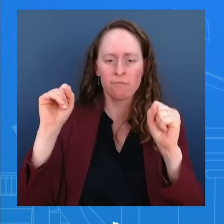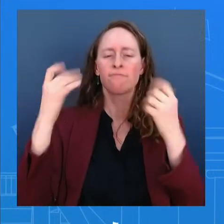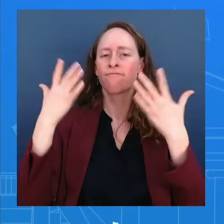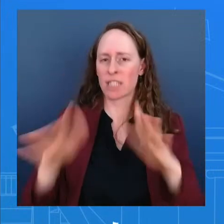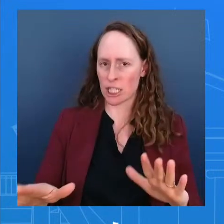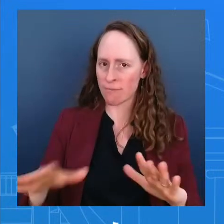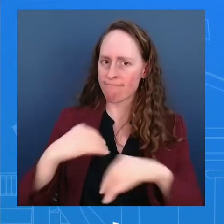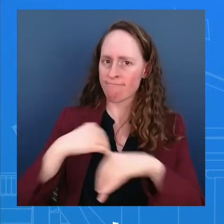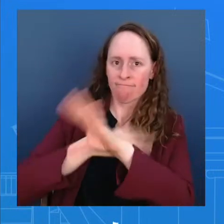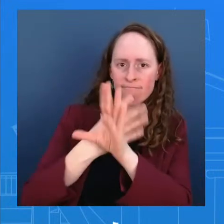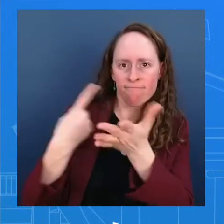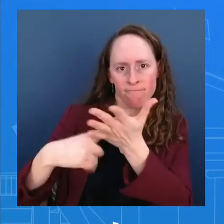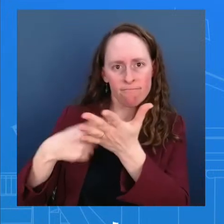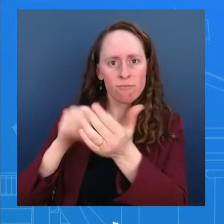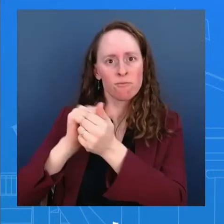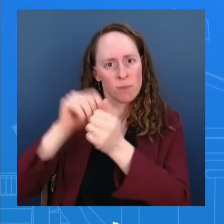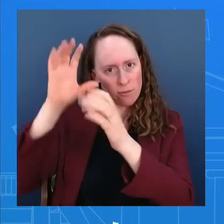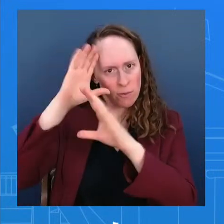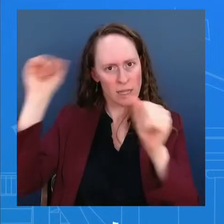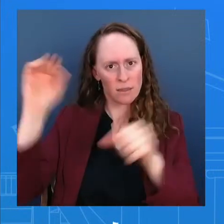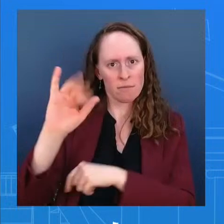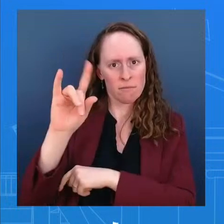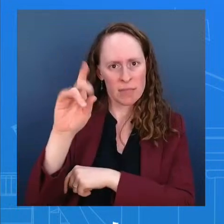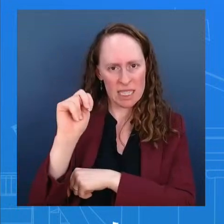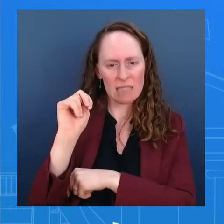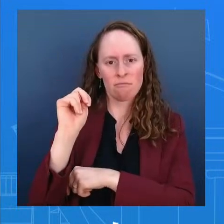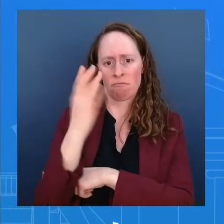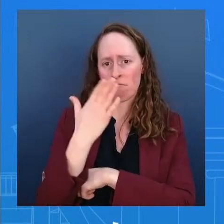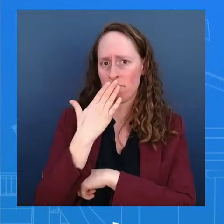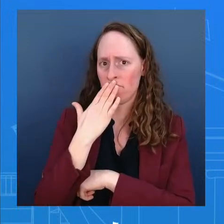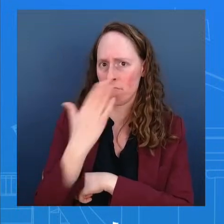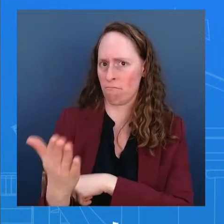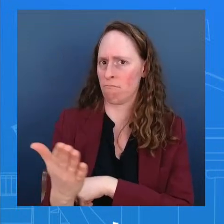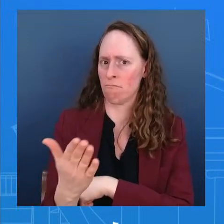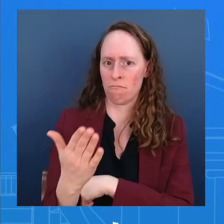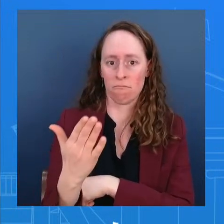to turn this ceasefire and the degradation of Hezbollah